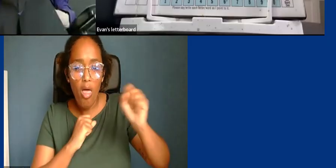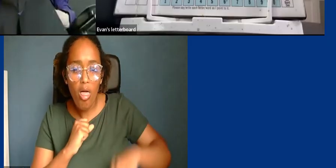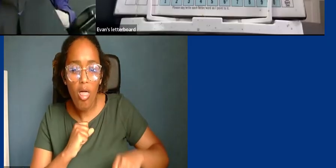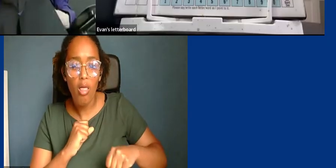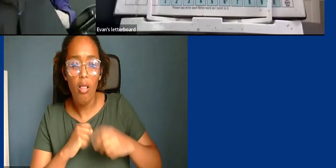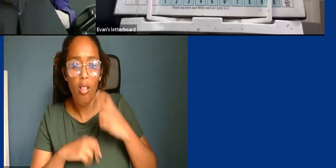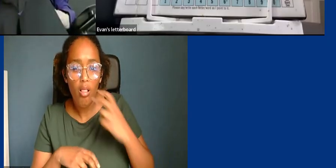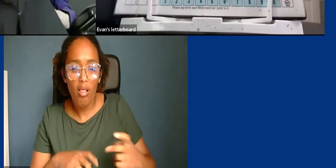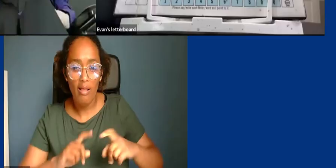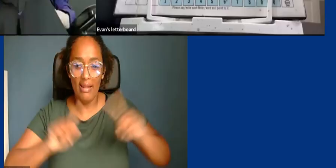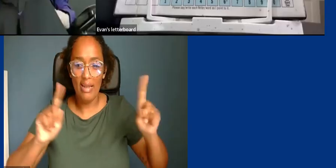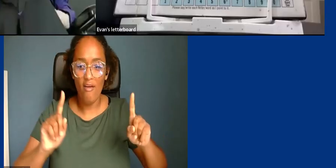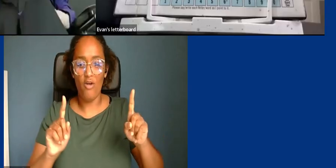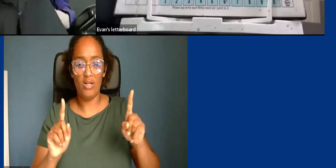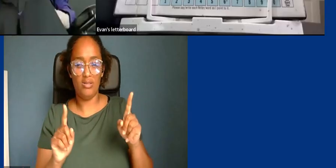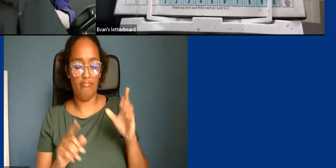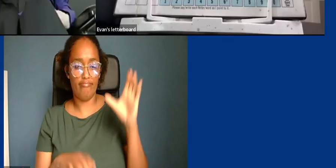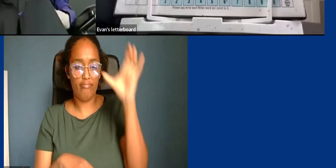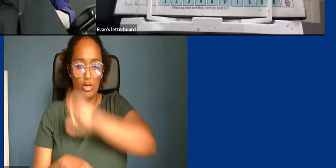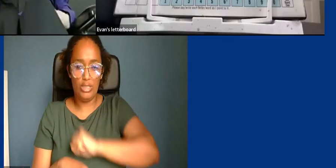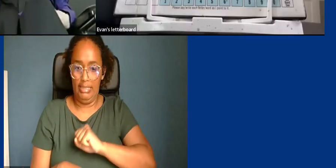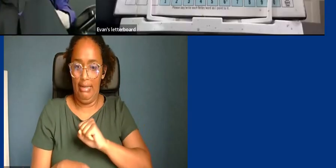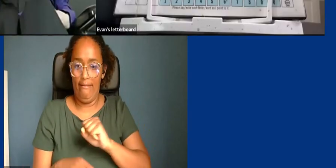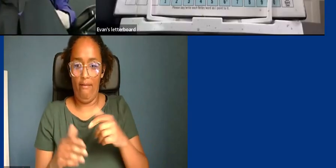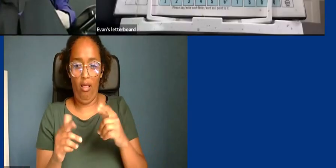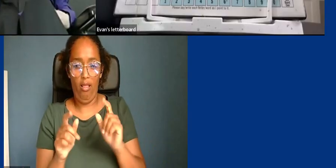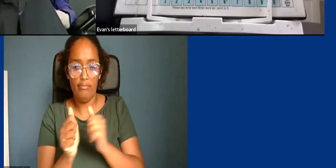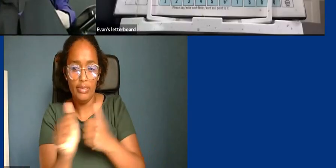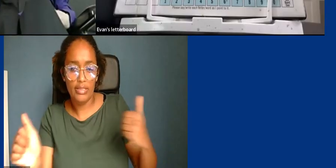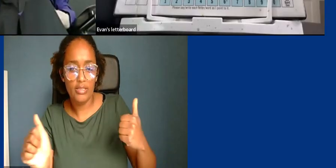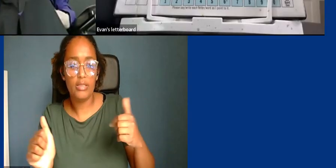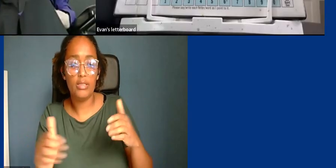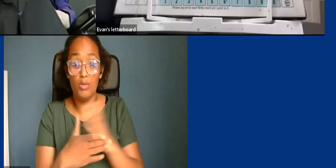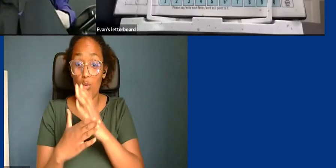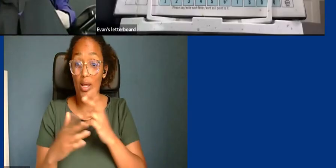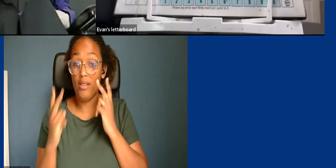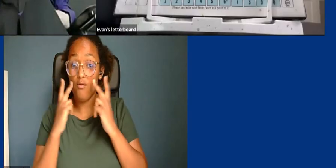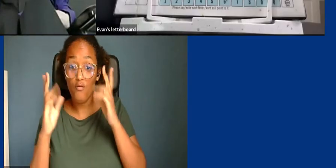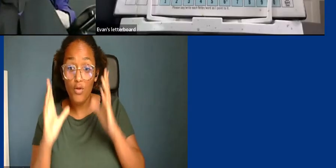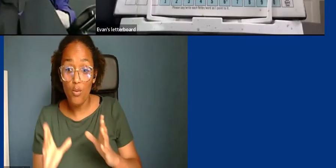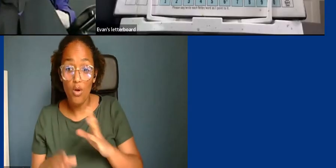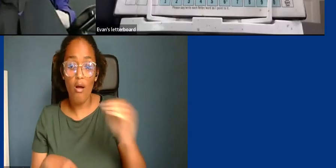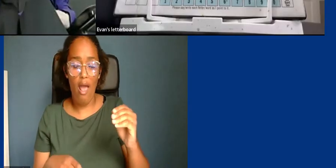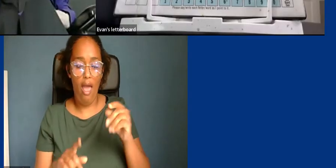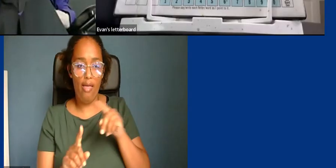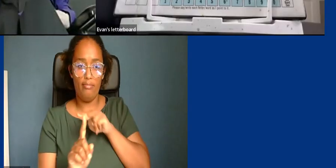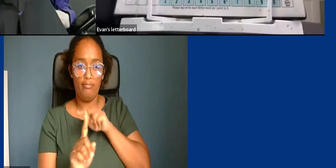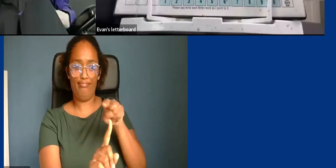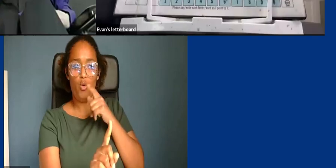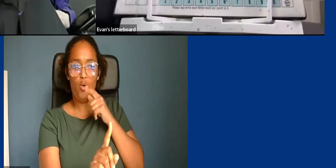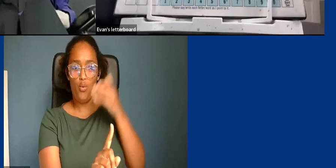These freak shows were very popular. People loved to interact and, quote, play with the freaks.